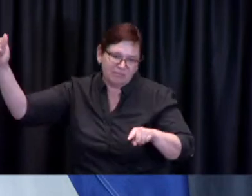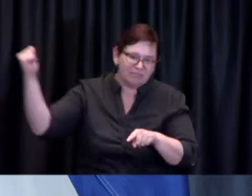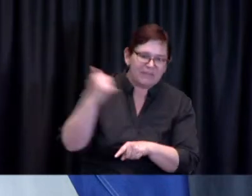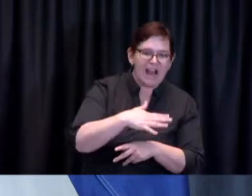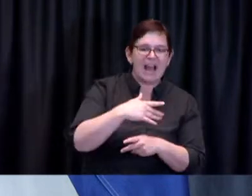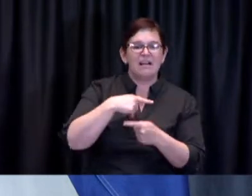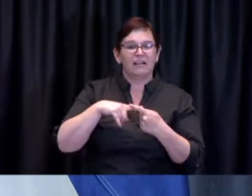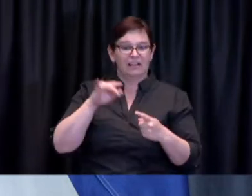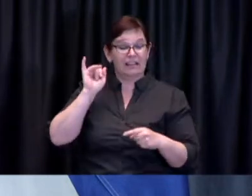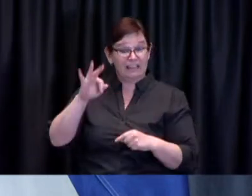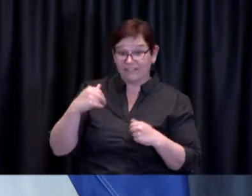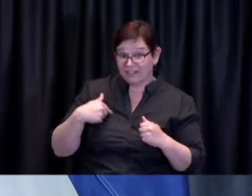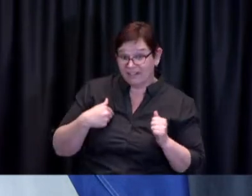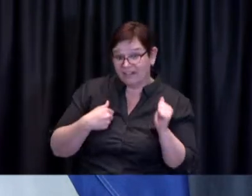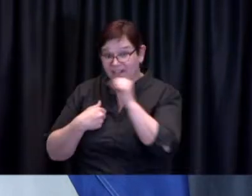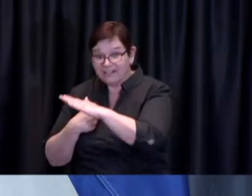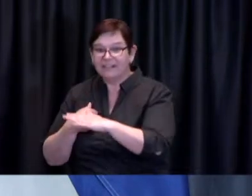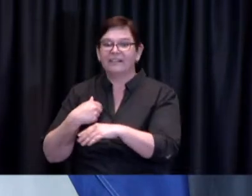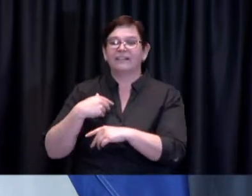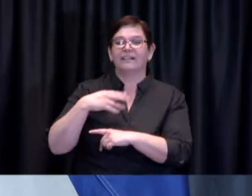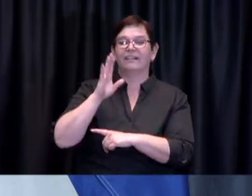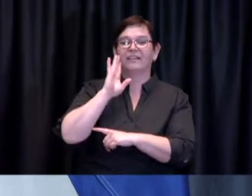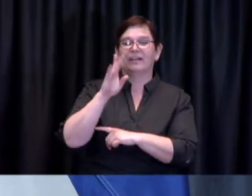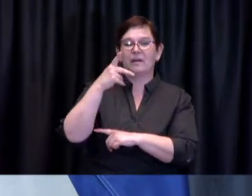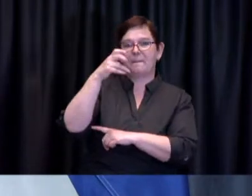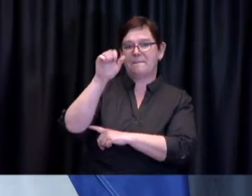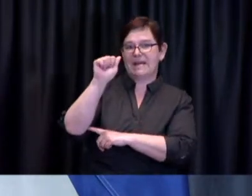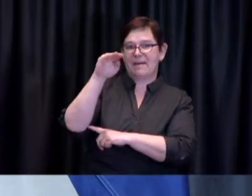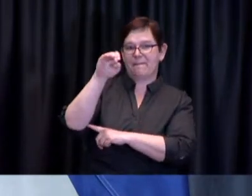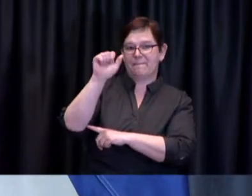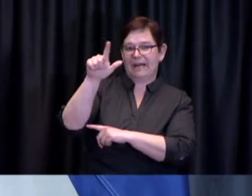sandwiches from the Saint Lawrence Market together with some local beer and finally and perhaps most